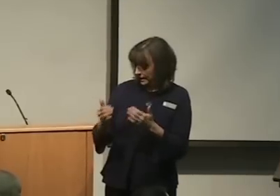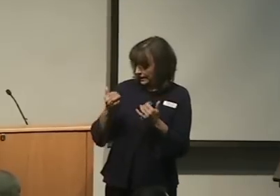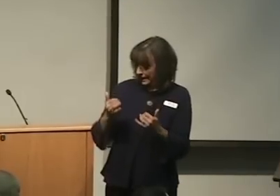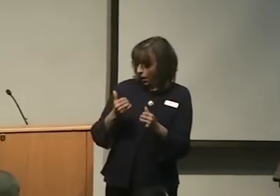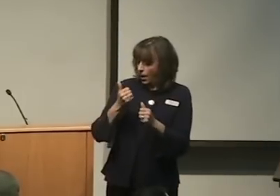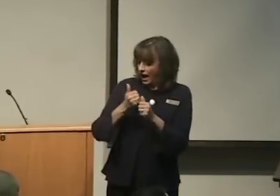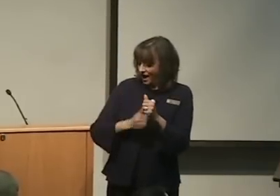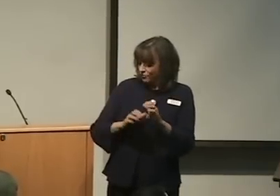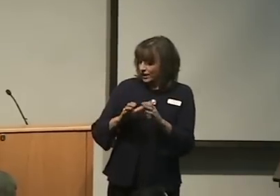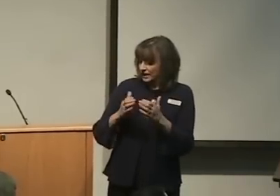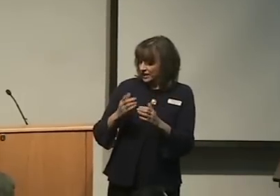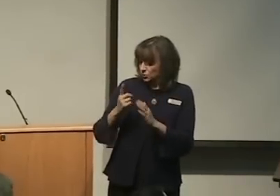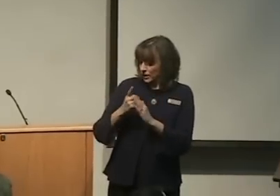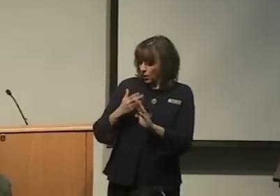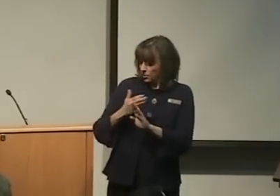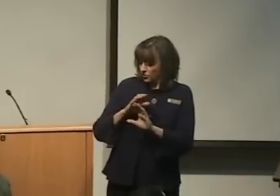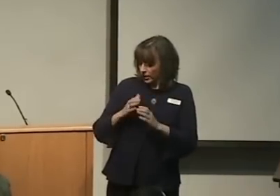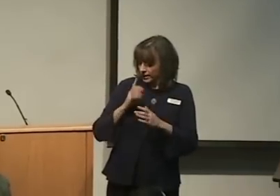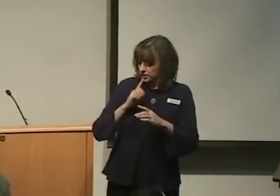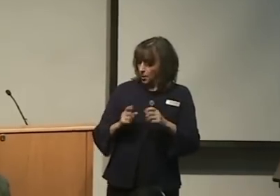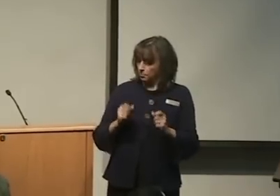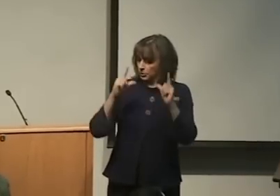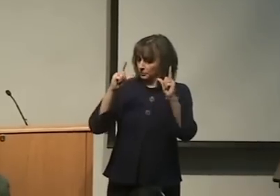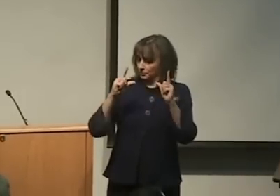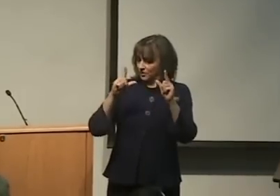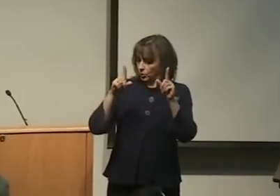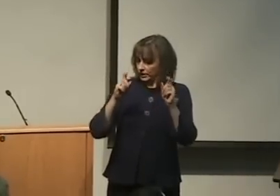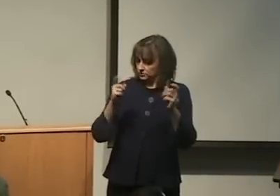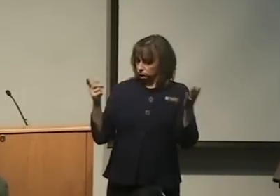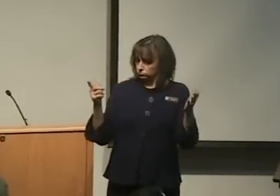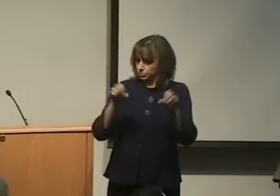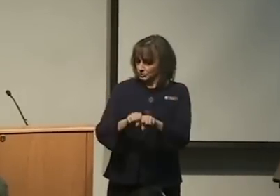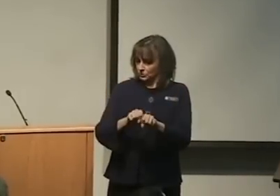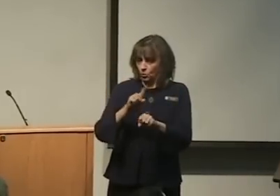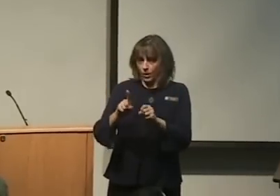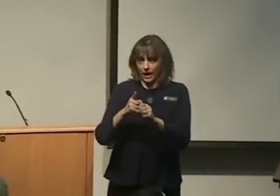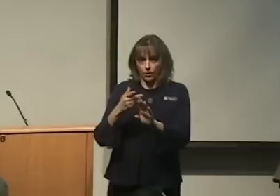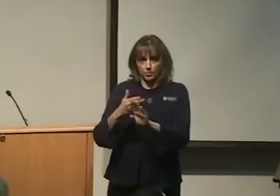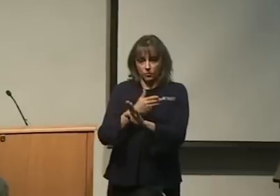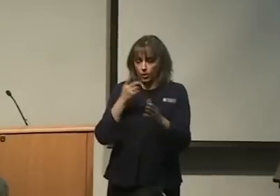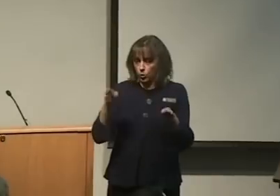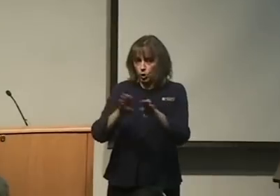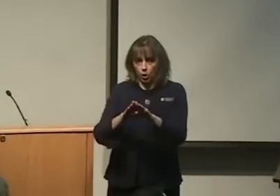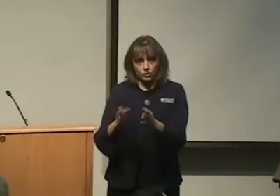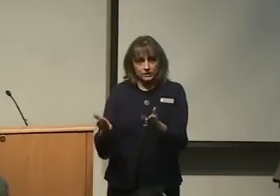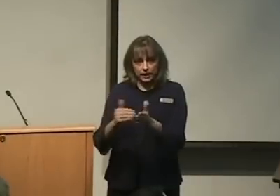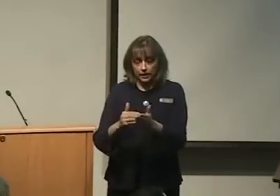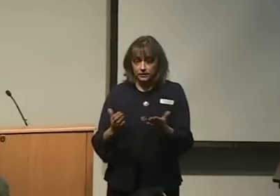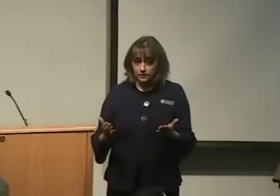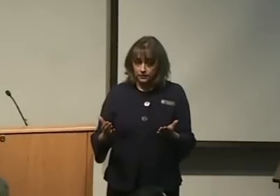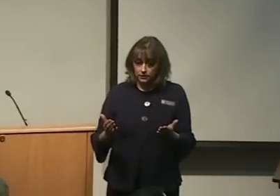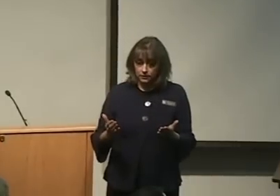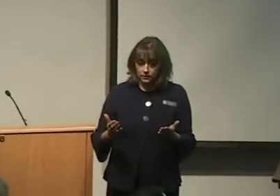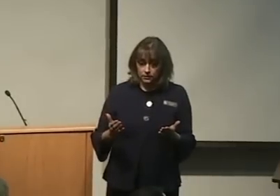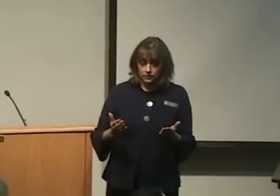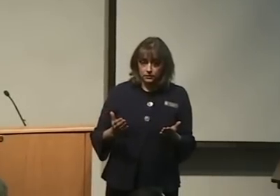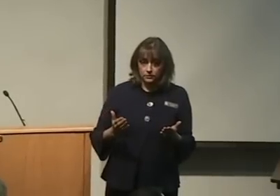They're in Black Board. They're five multiple choice questions. And so you're going to have a thousand points